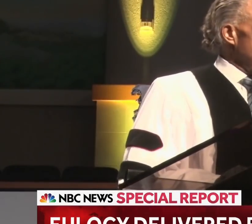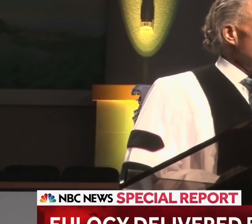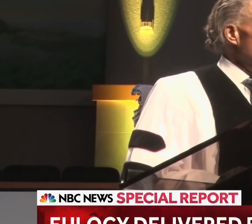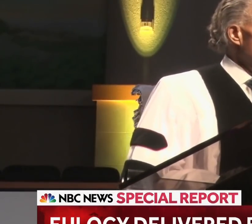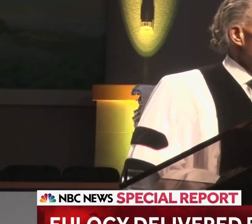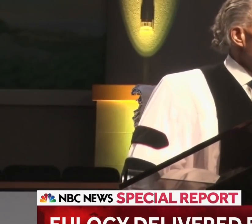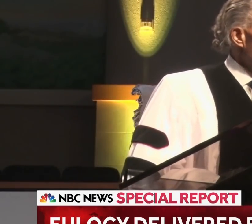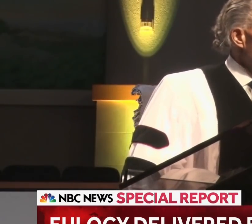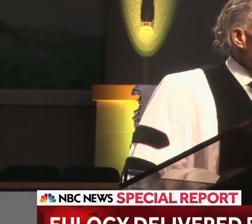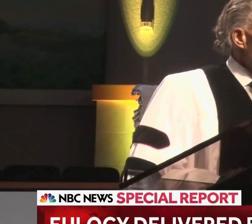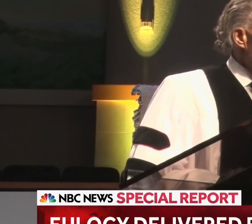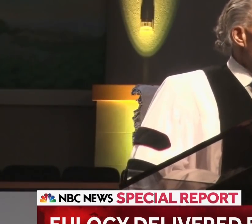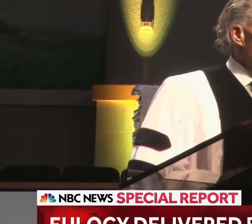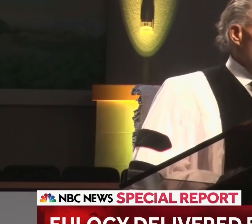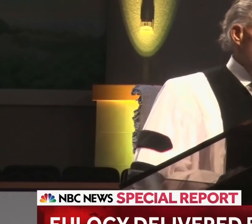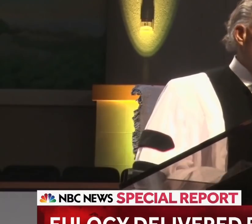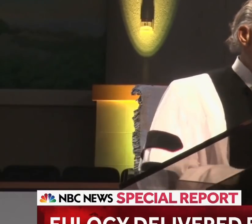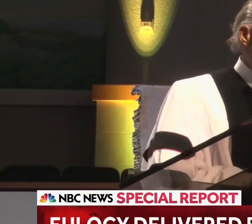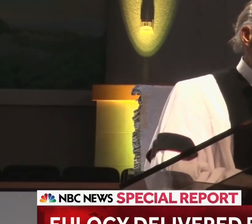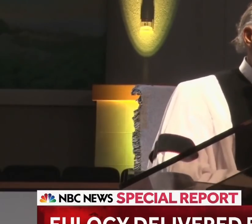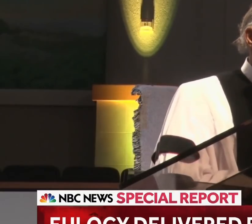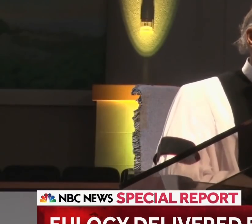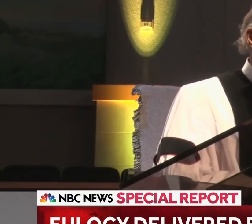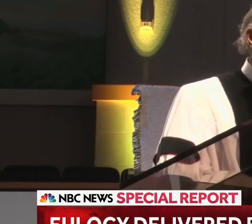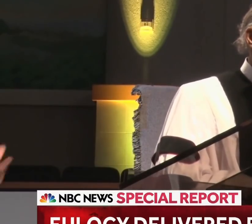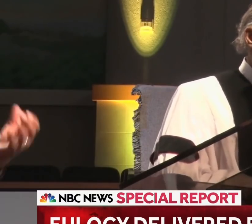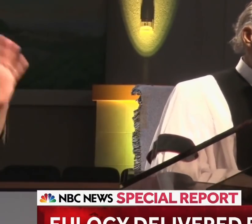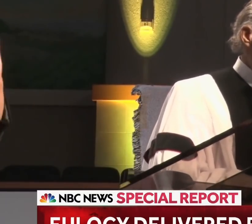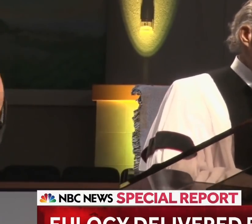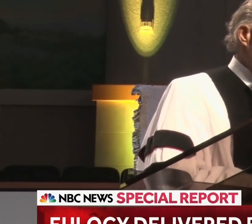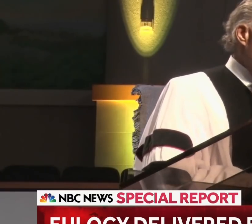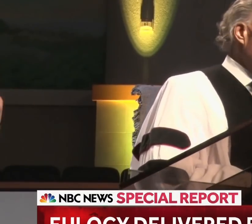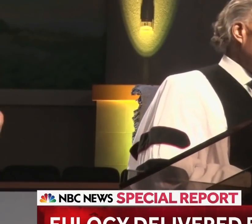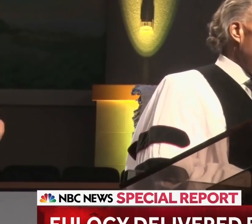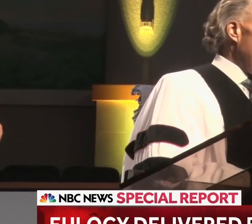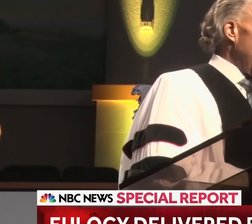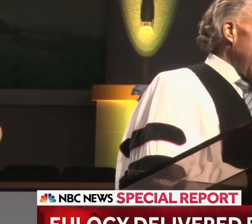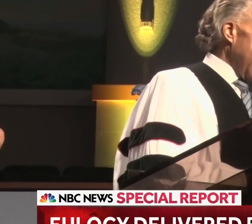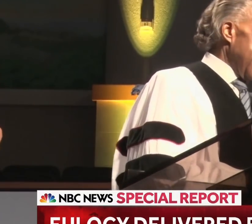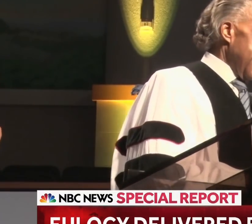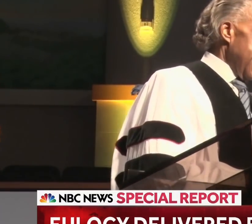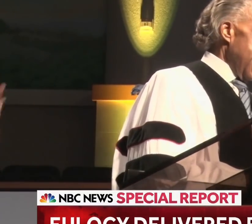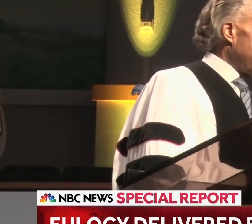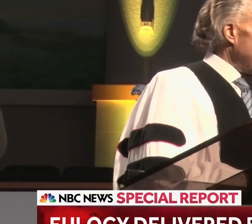GOING TO END. I WANT YOU TO KNOW ON 9/11,